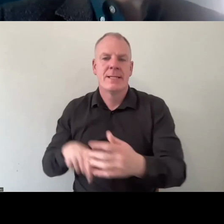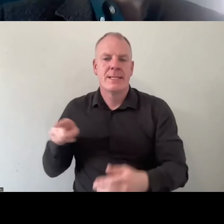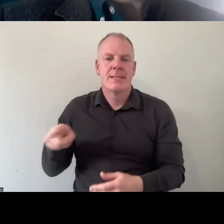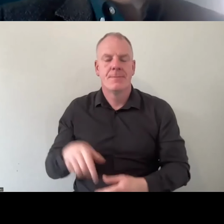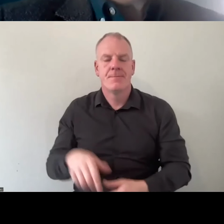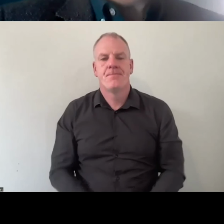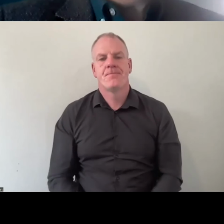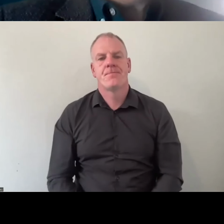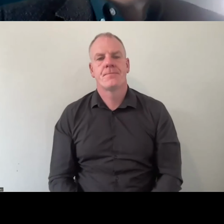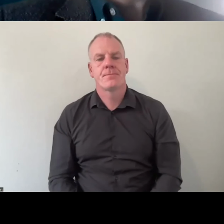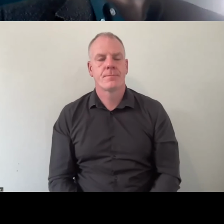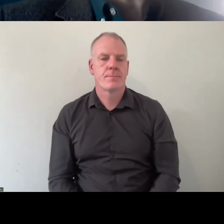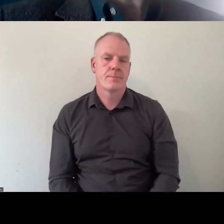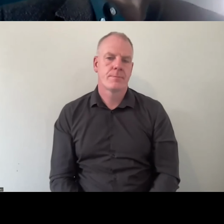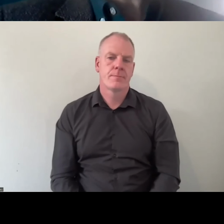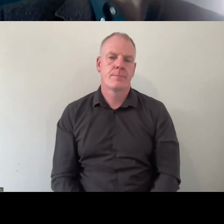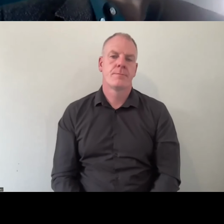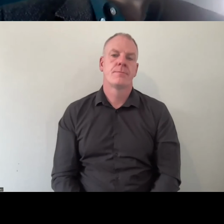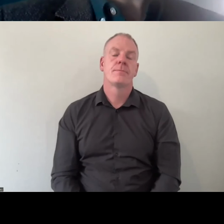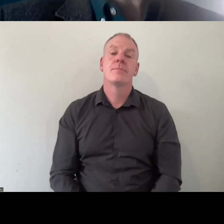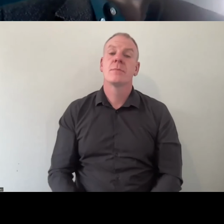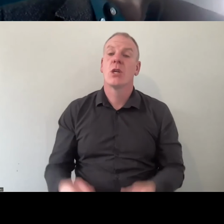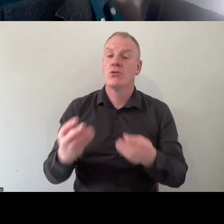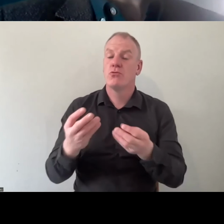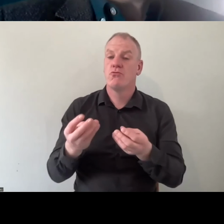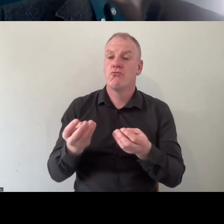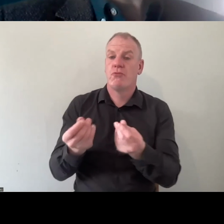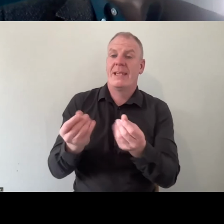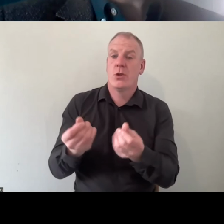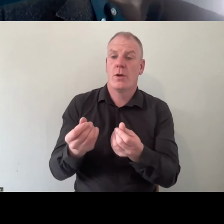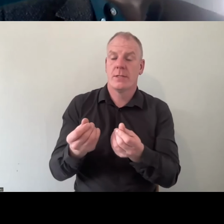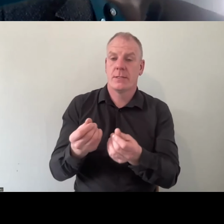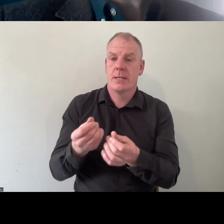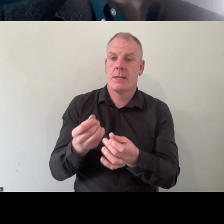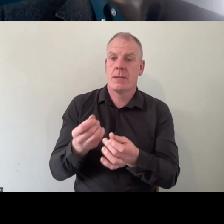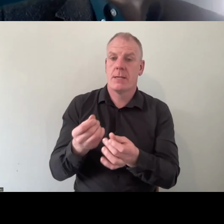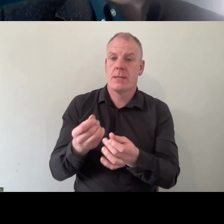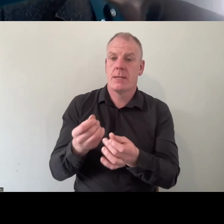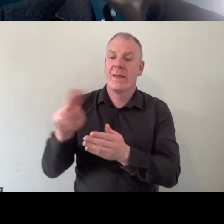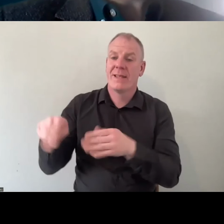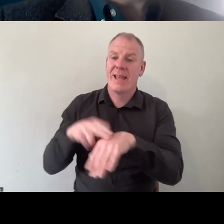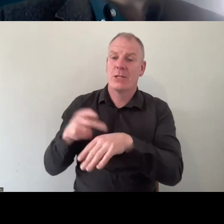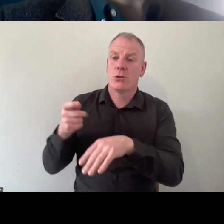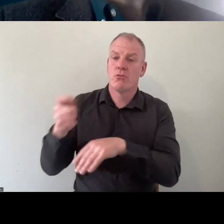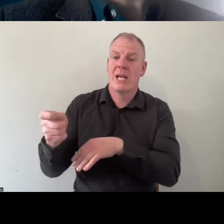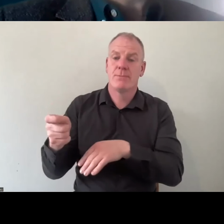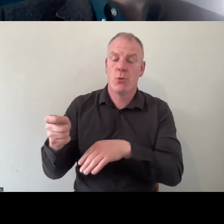One of the key resources that we work closely with, the National Transport Authority, Age Friendly Ireland,